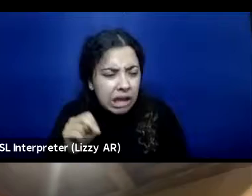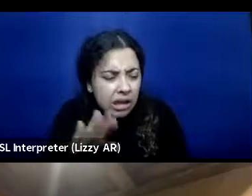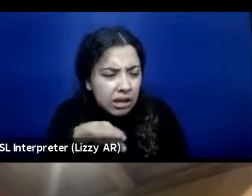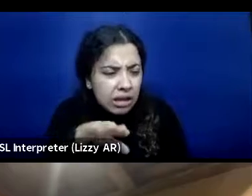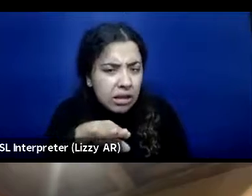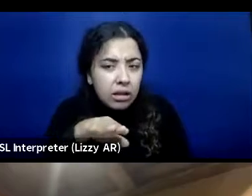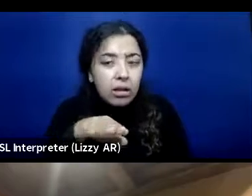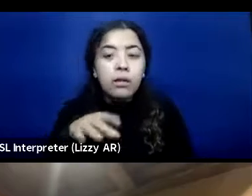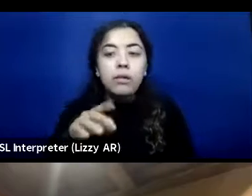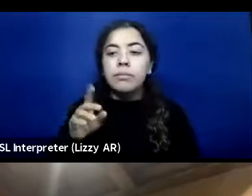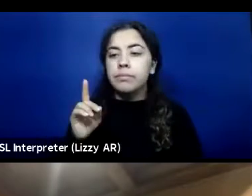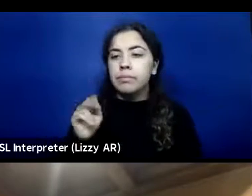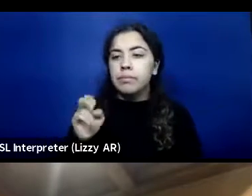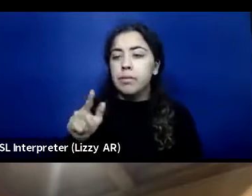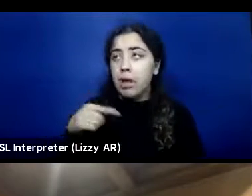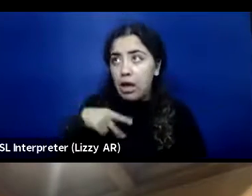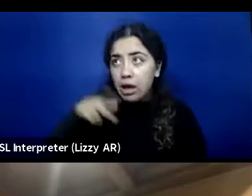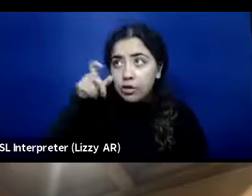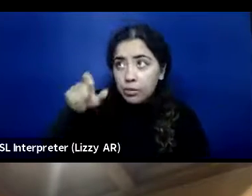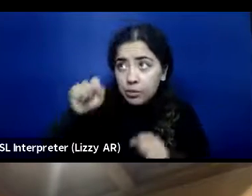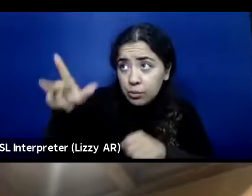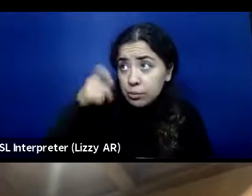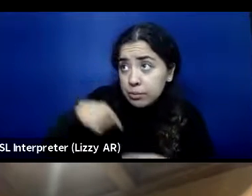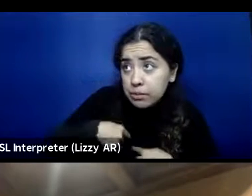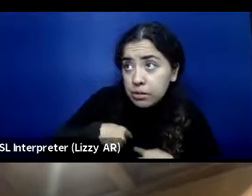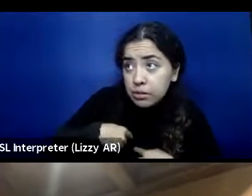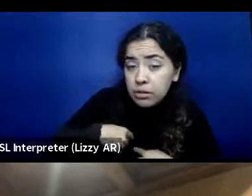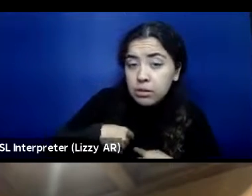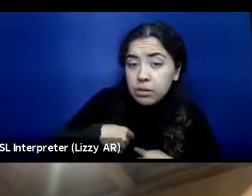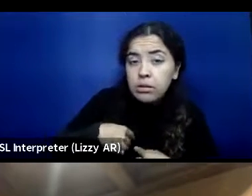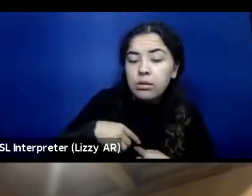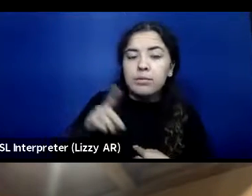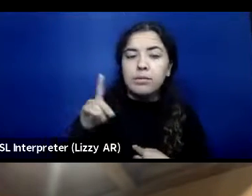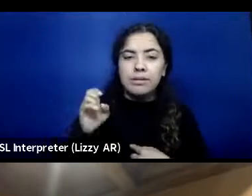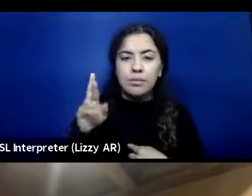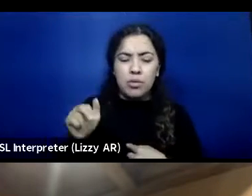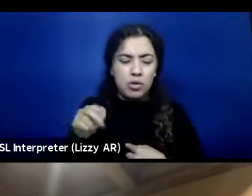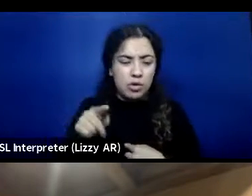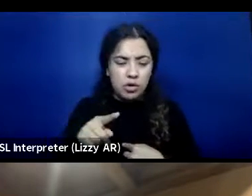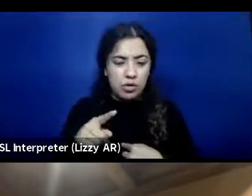You cut off at least a sentence ago.